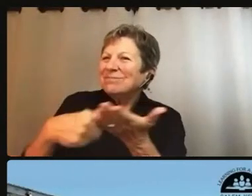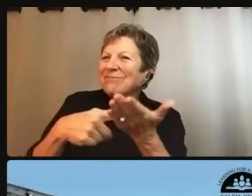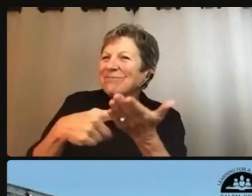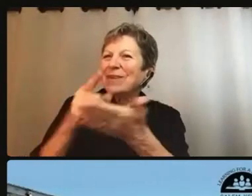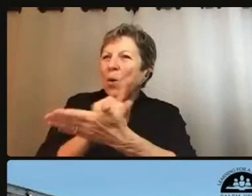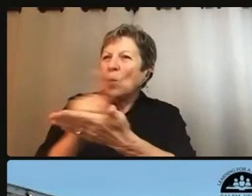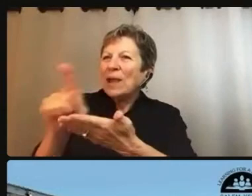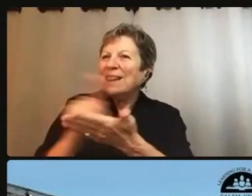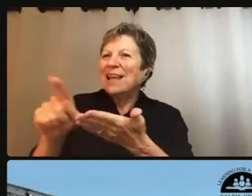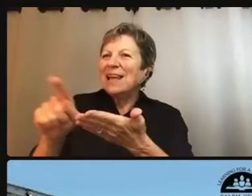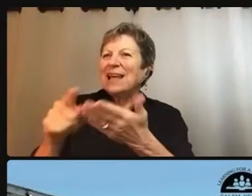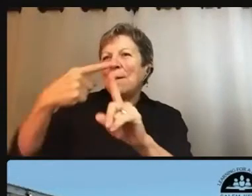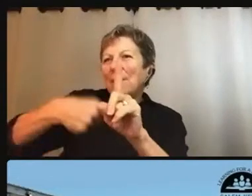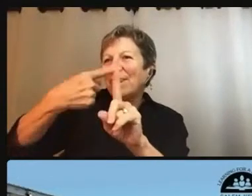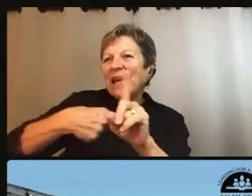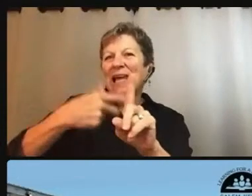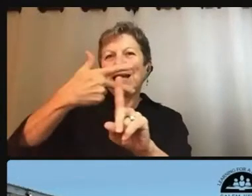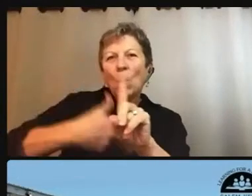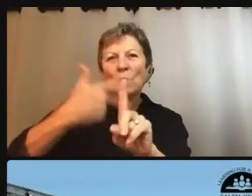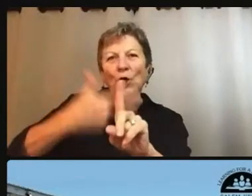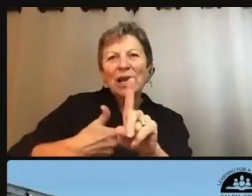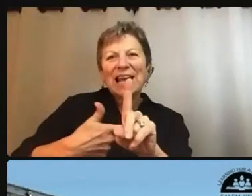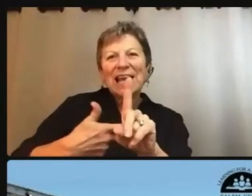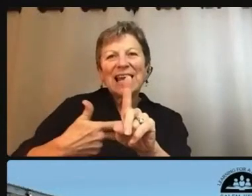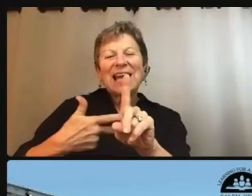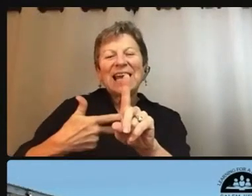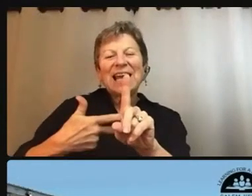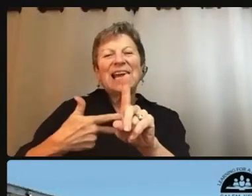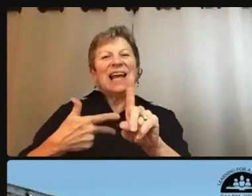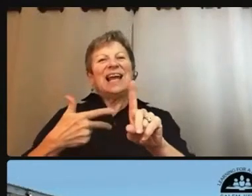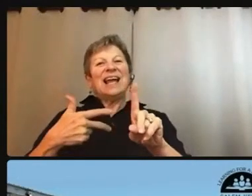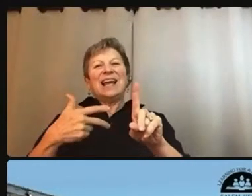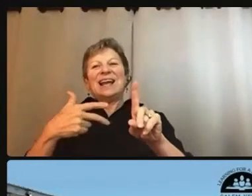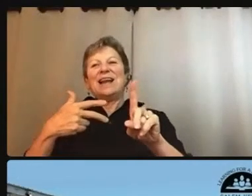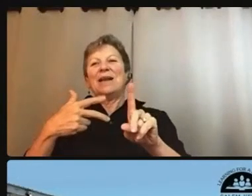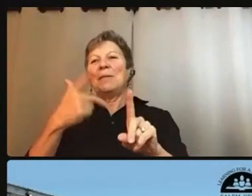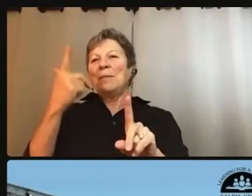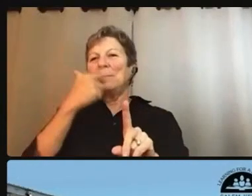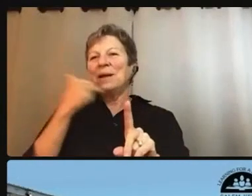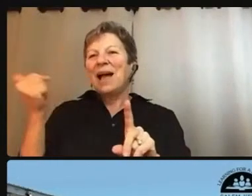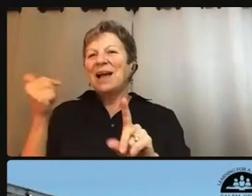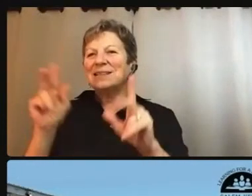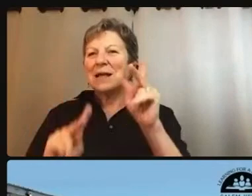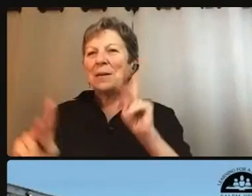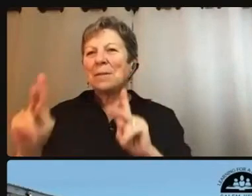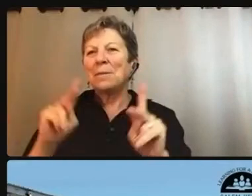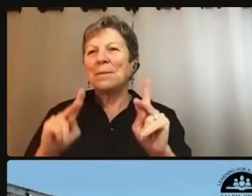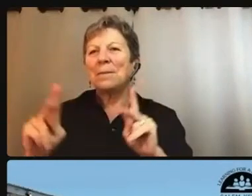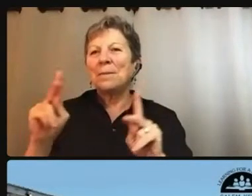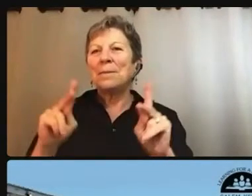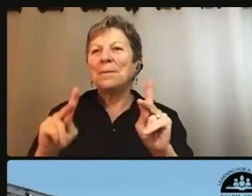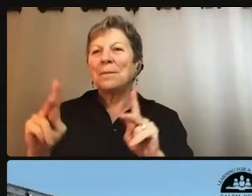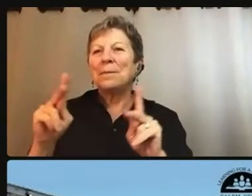IT'S FLEXIBLE.